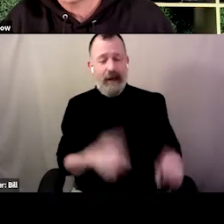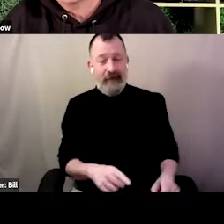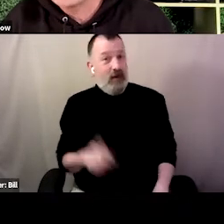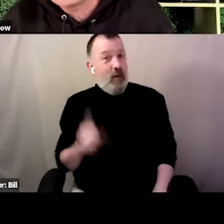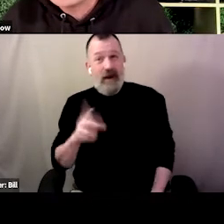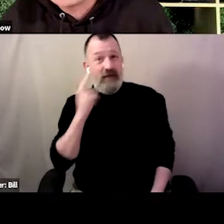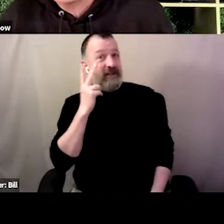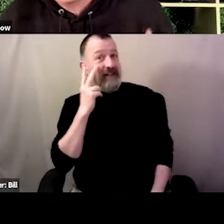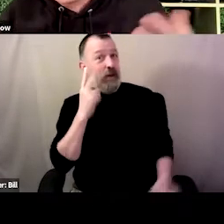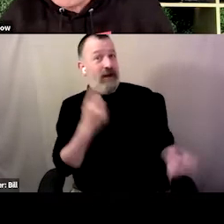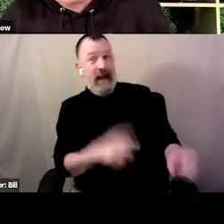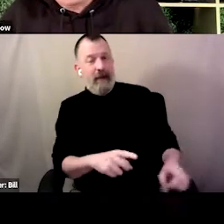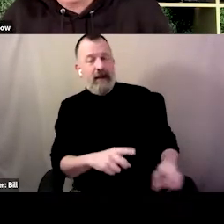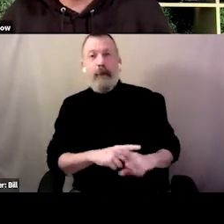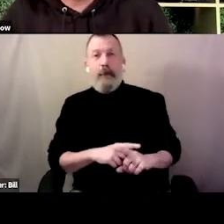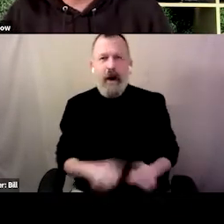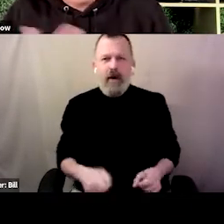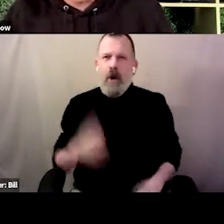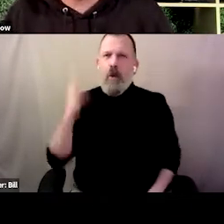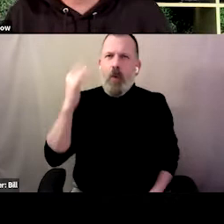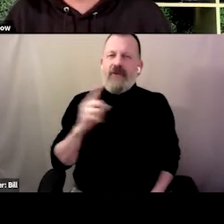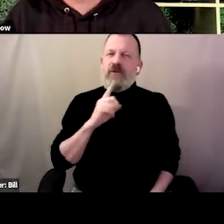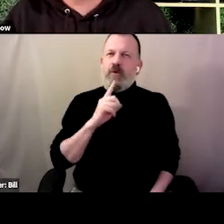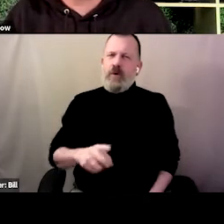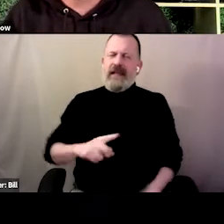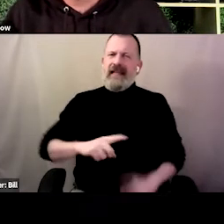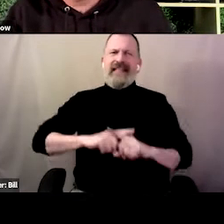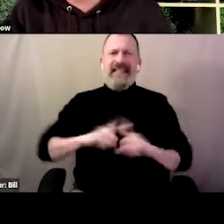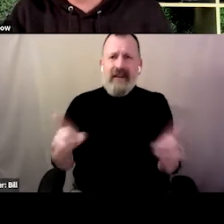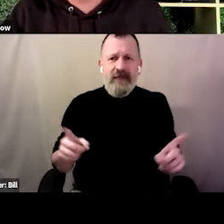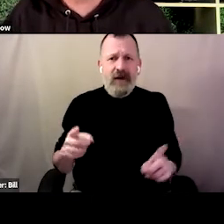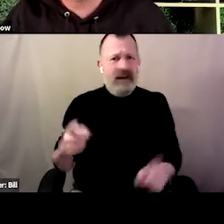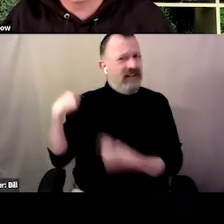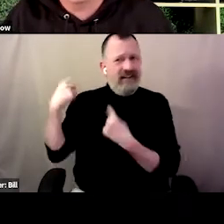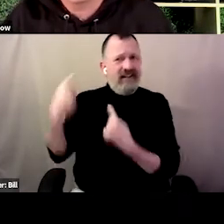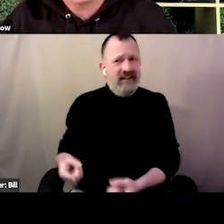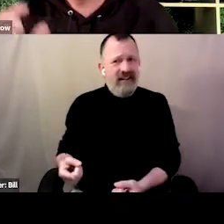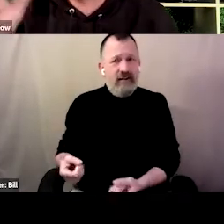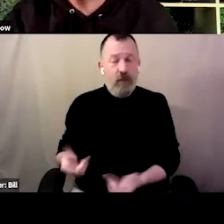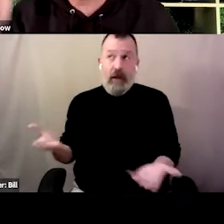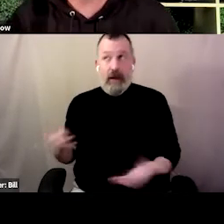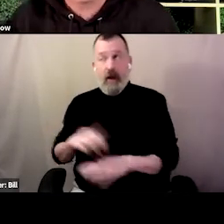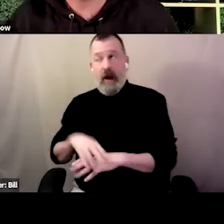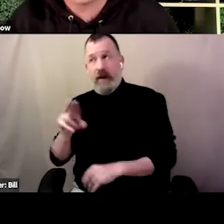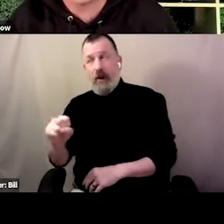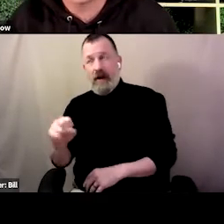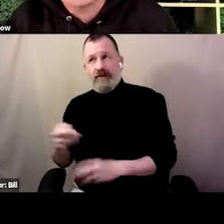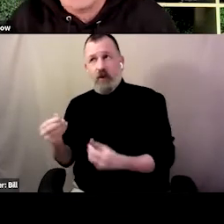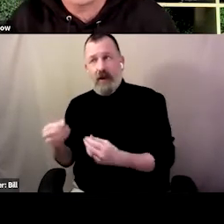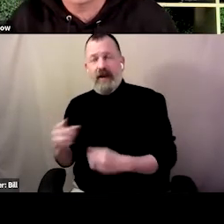the biggest thing is so different about it from what we've ever seen historically on US soil is this change and adversarial intent. I mean,